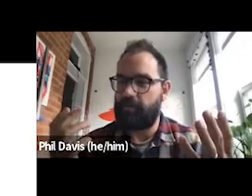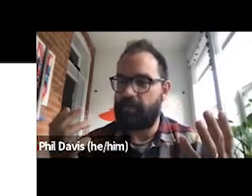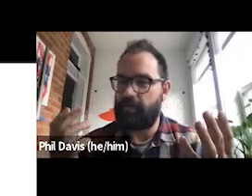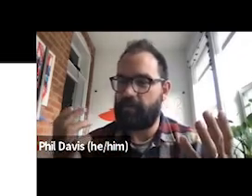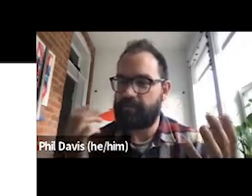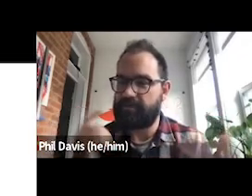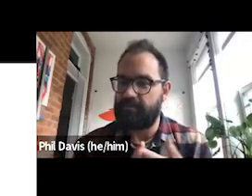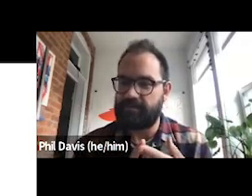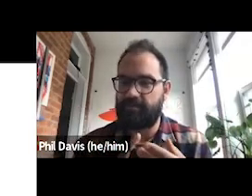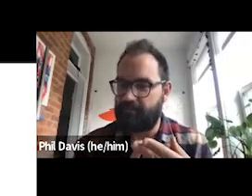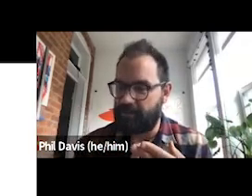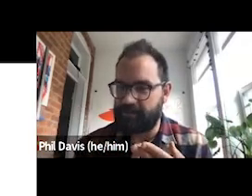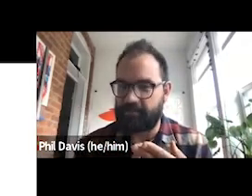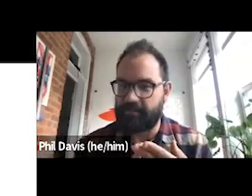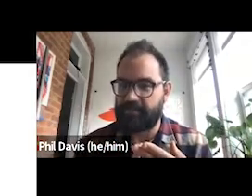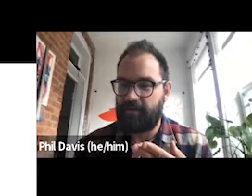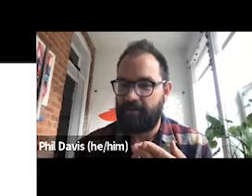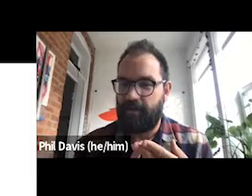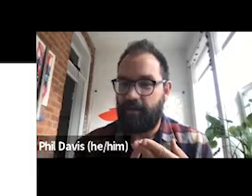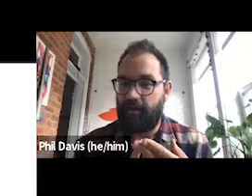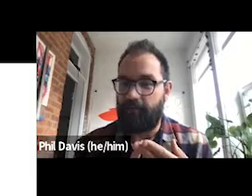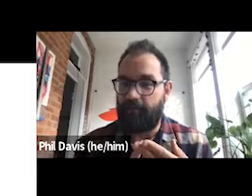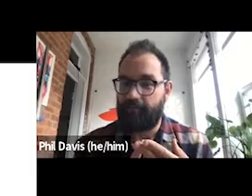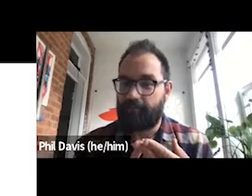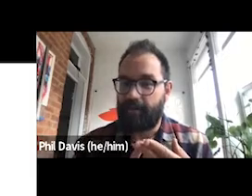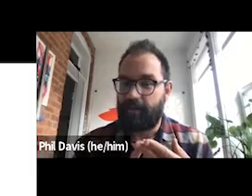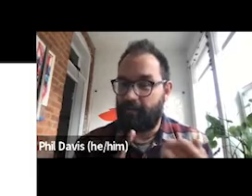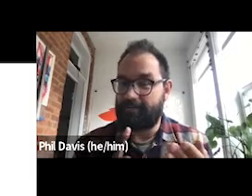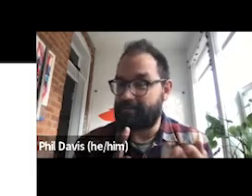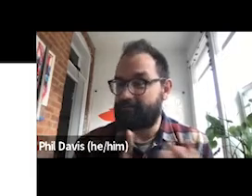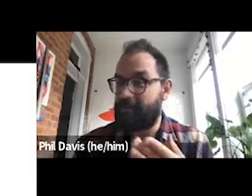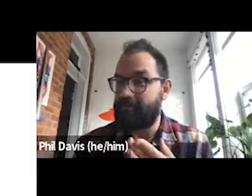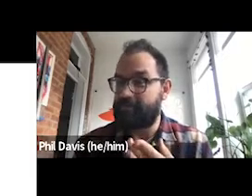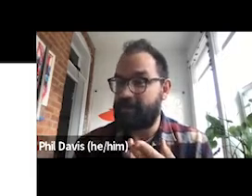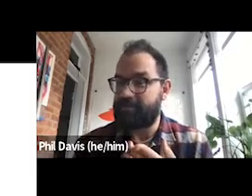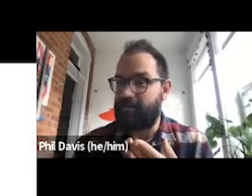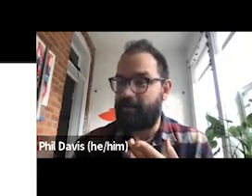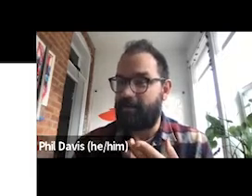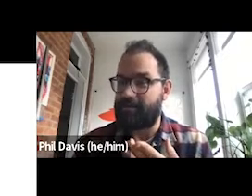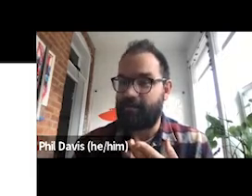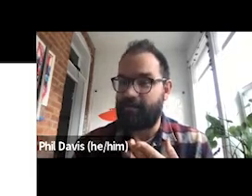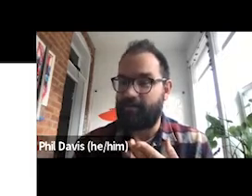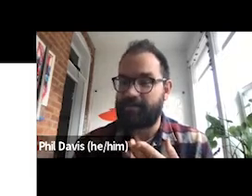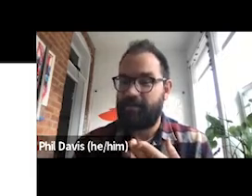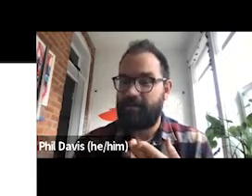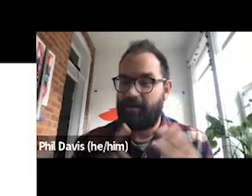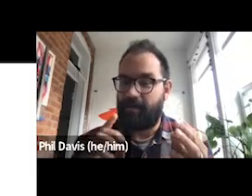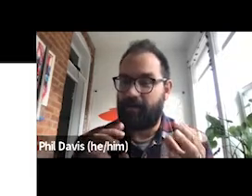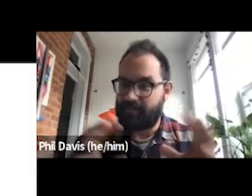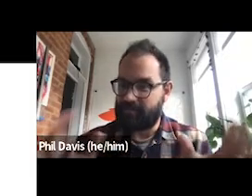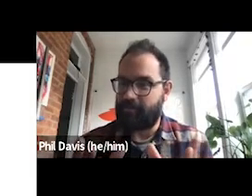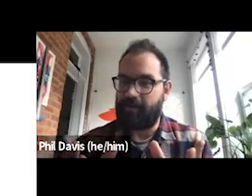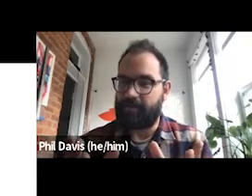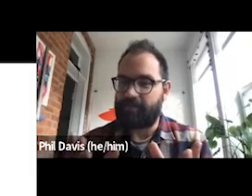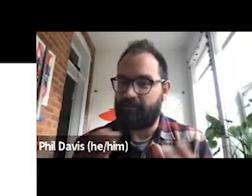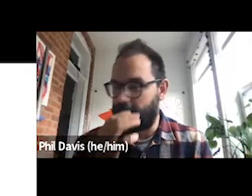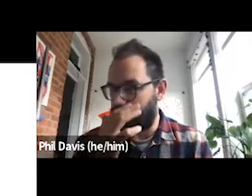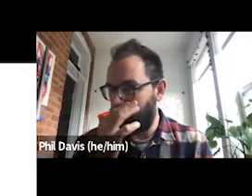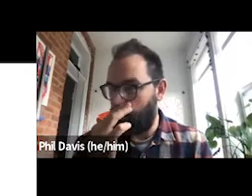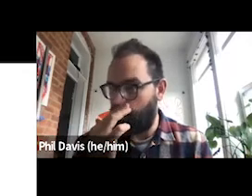community, students, professionals, just enthusiastic audience members surrounding this field.